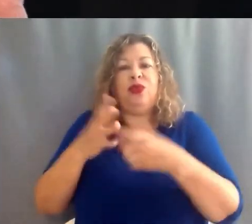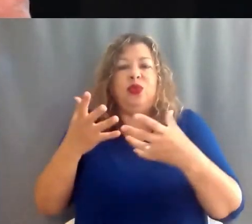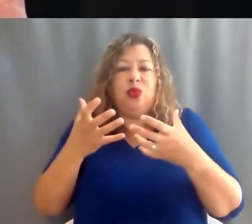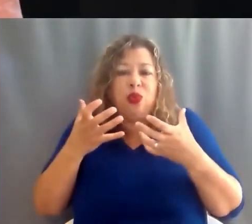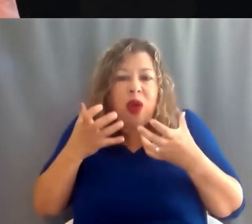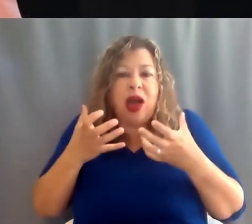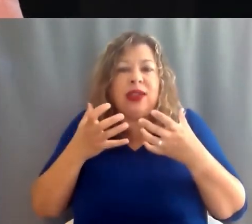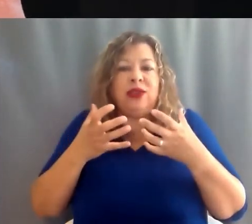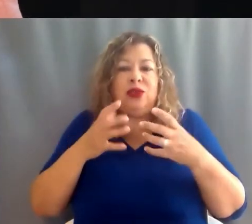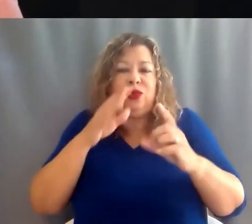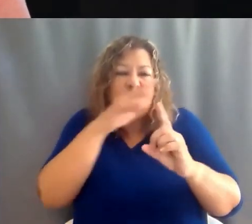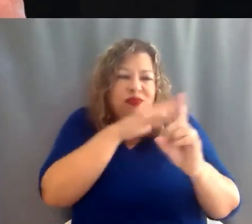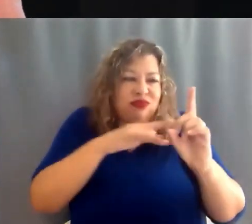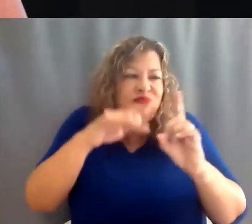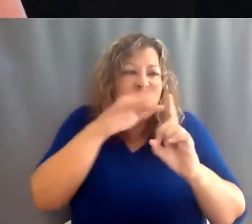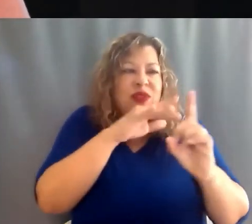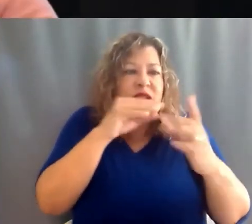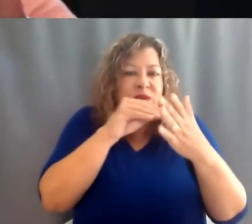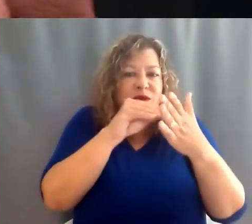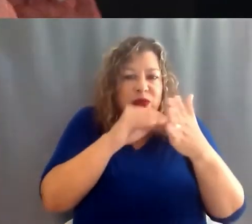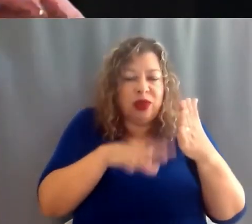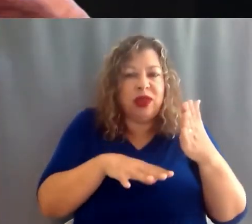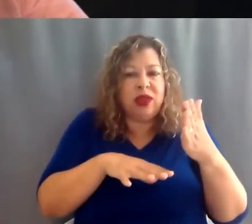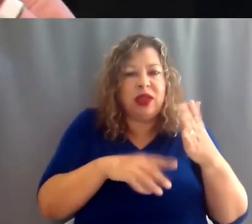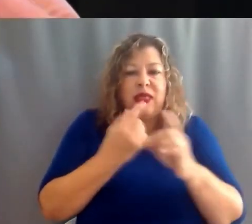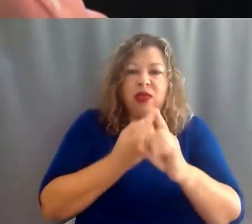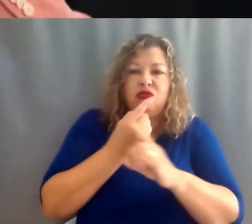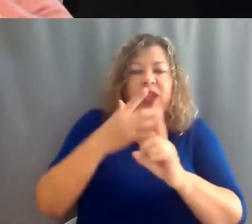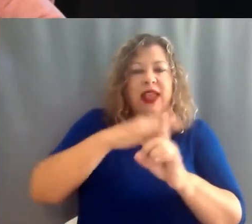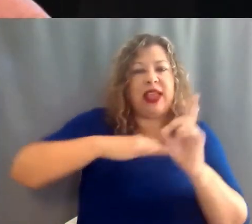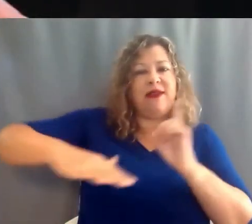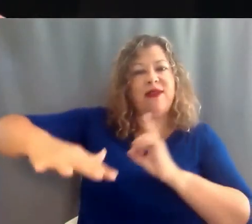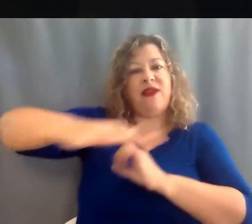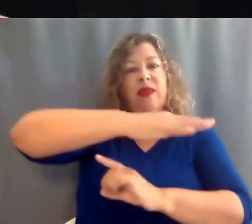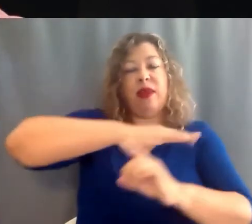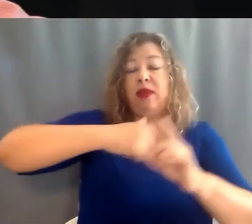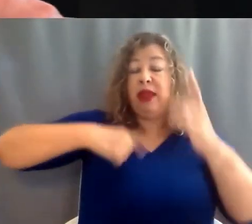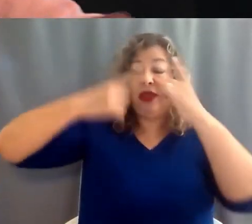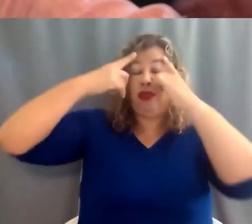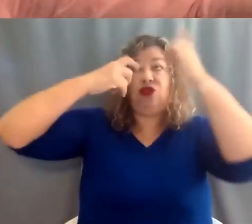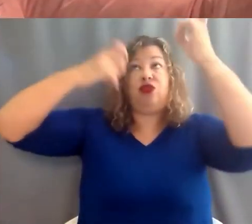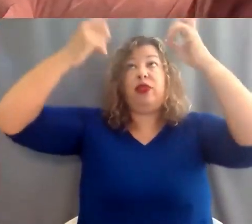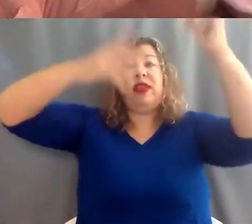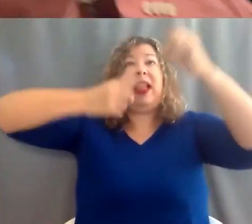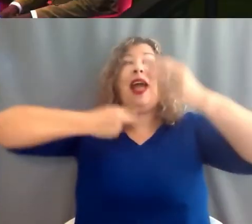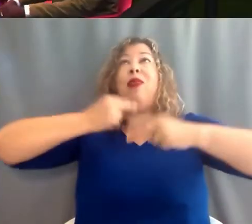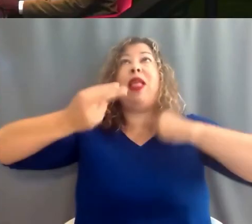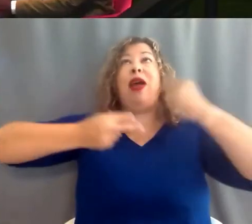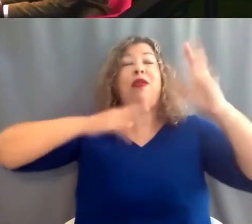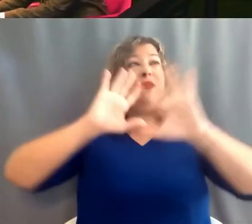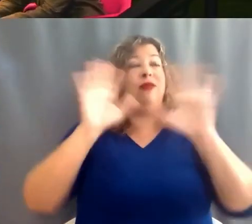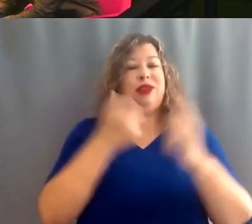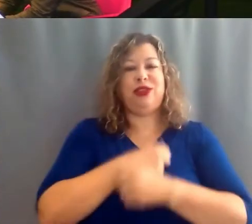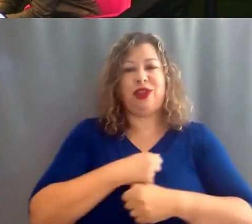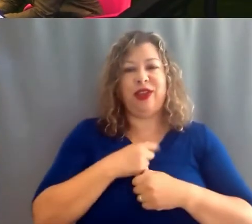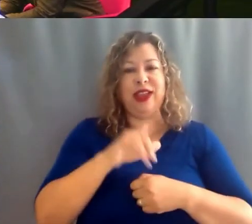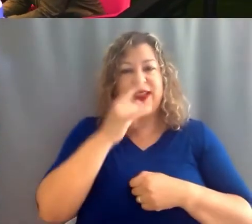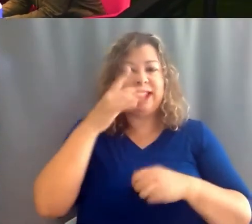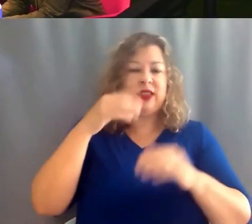Because could you imagine this? I'm sorry. I be dreaming out loud. Can you imagine the kids come in, they're in the class, they're like. Oh my God. We can write everywhere.